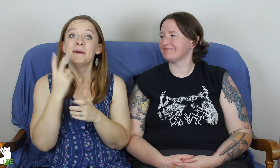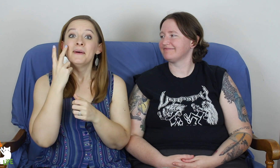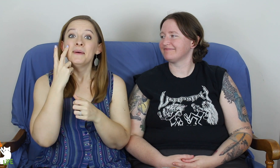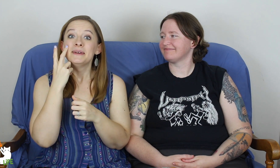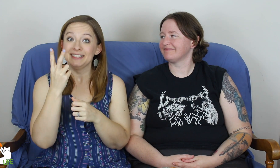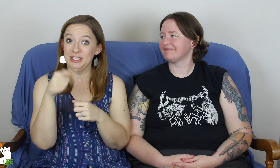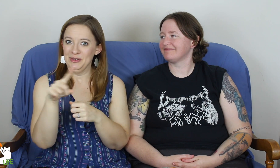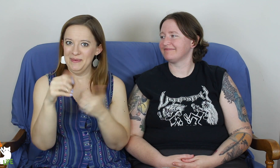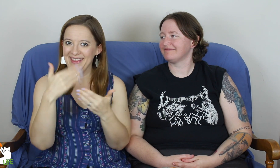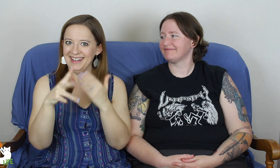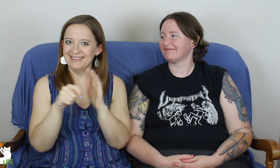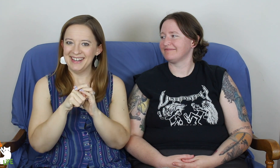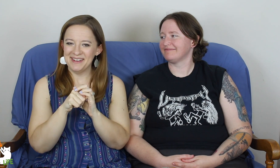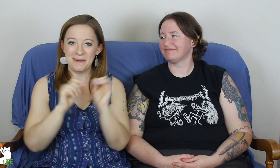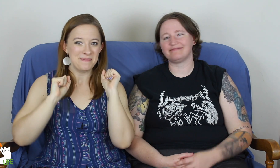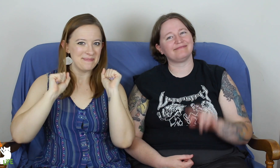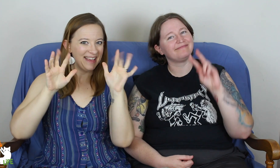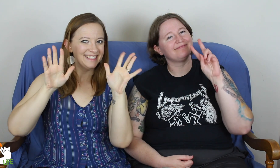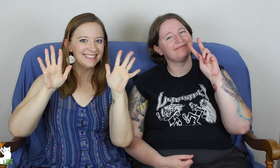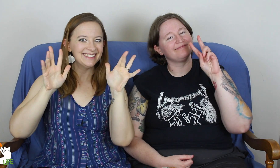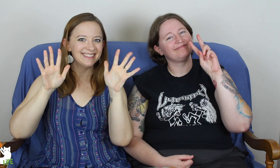So, we'll see you in the next video. Bye!